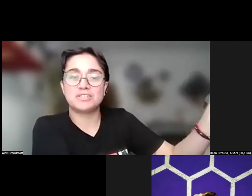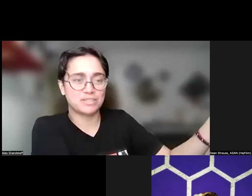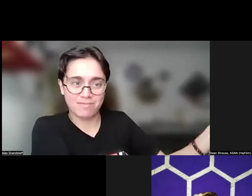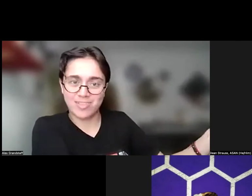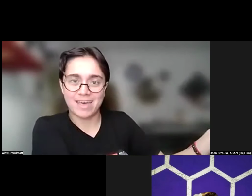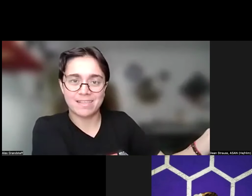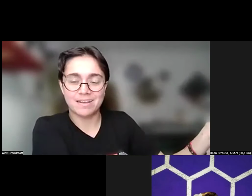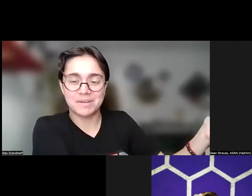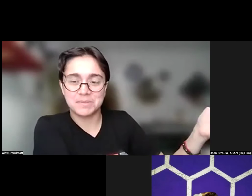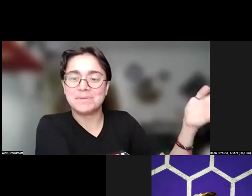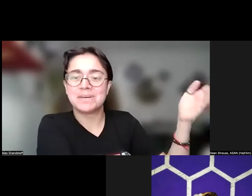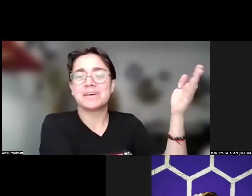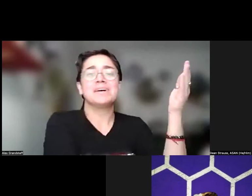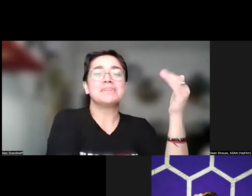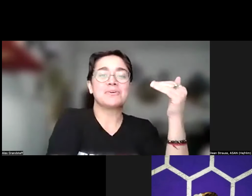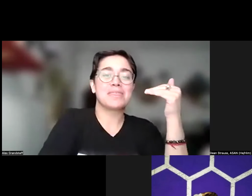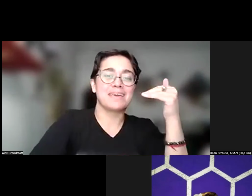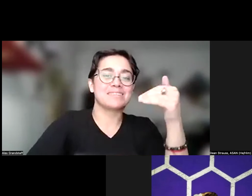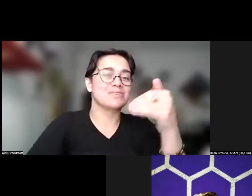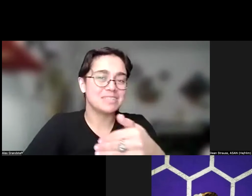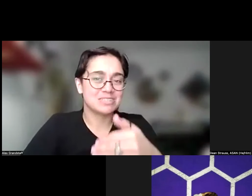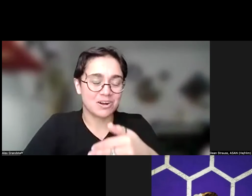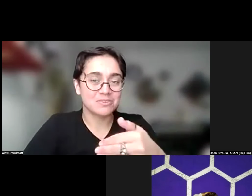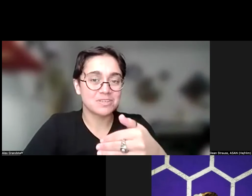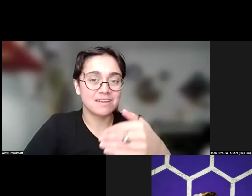community with weekly programming and support. I think that is a really good